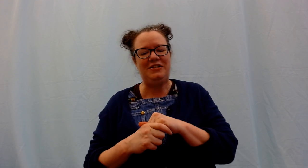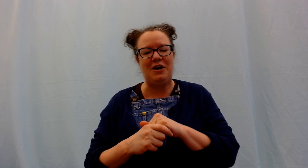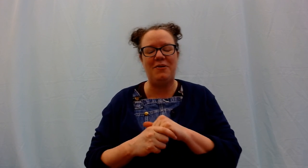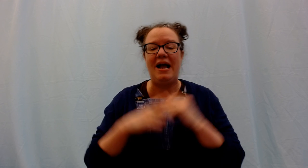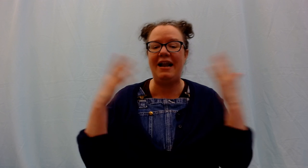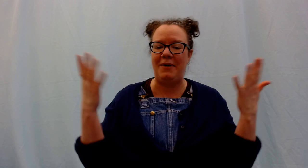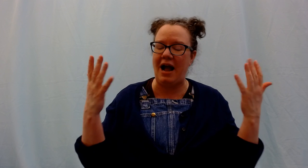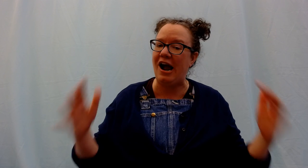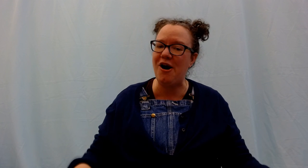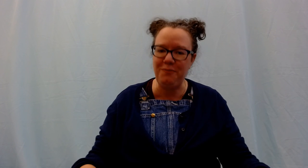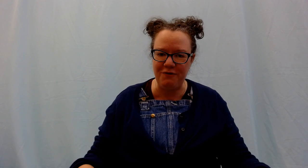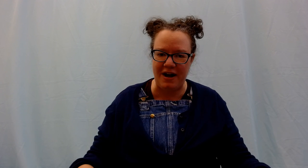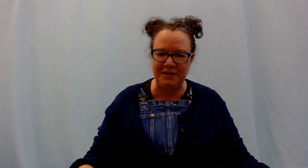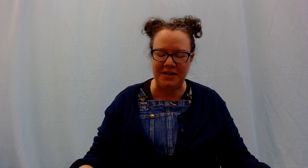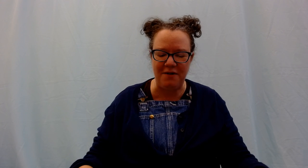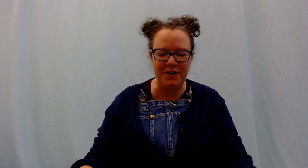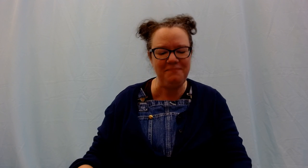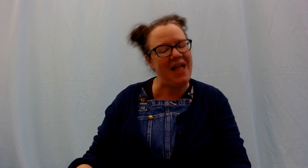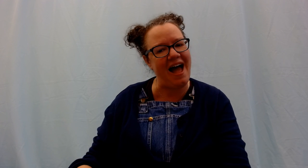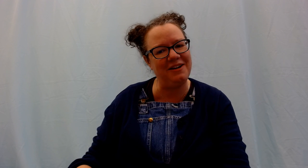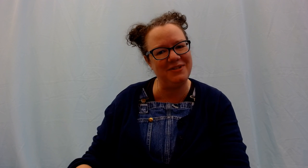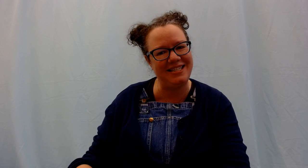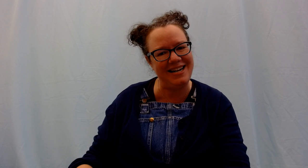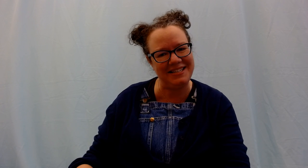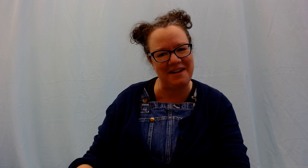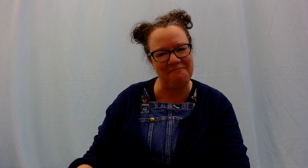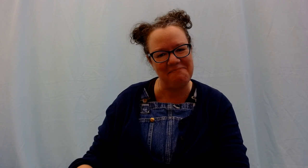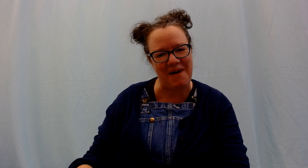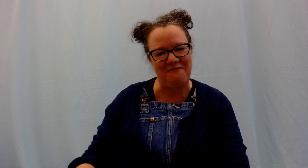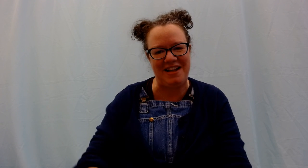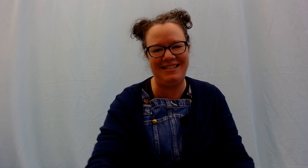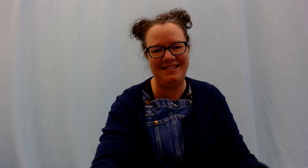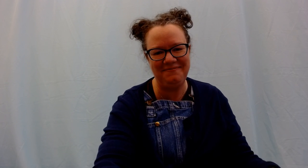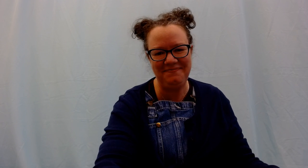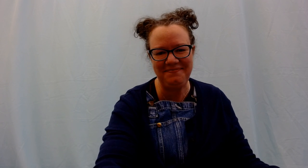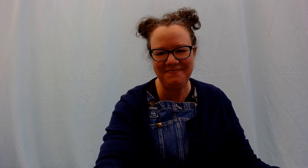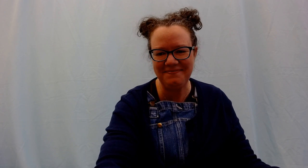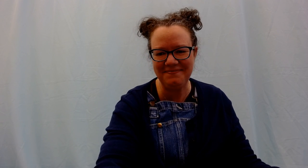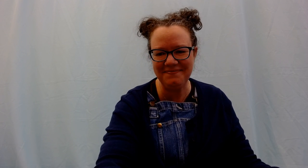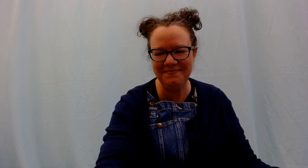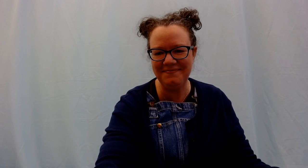So anyway I hope you find those helpful and we'll see you next time. Bye friends!